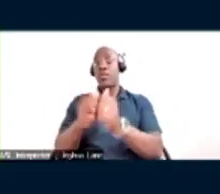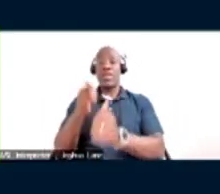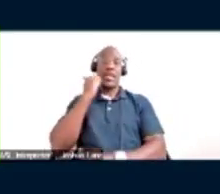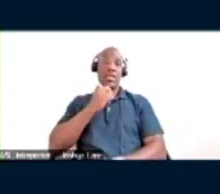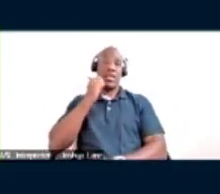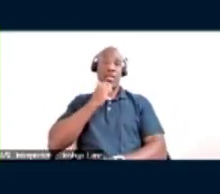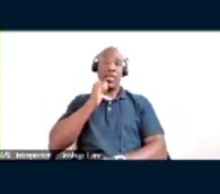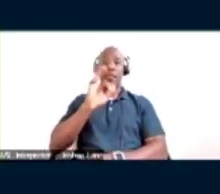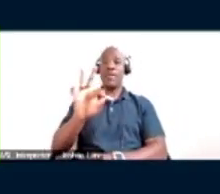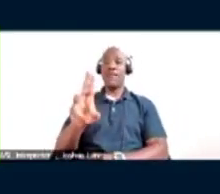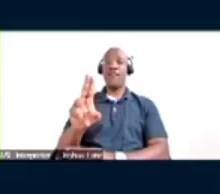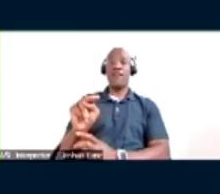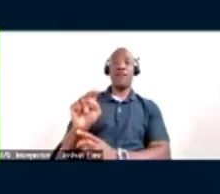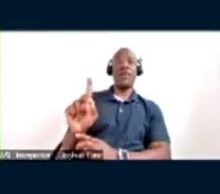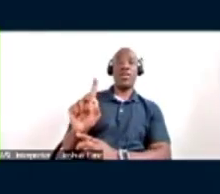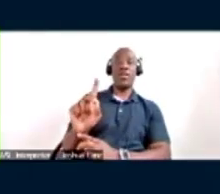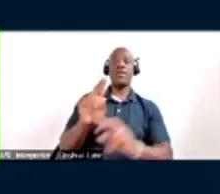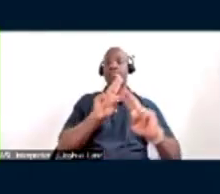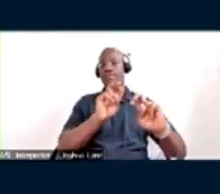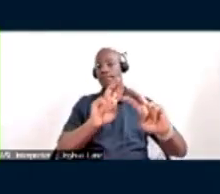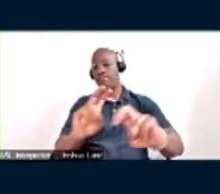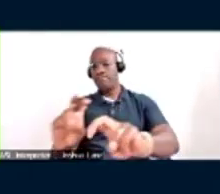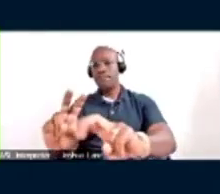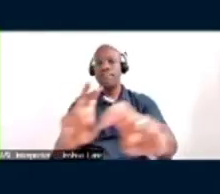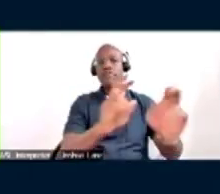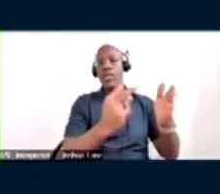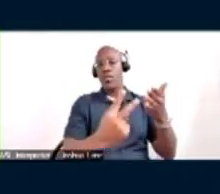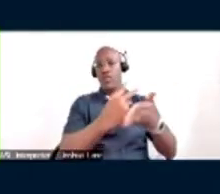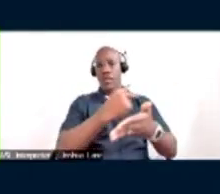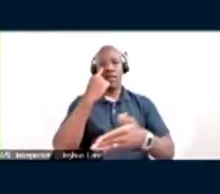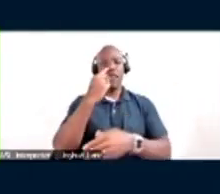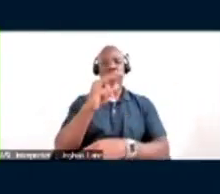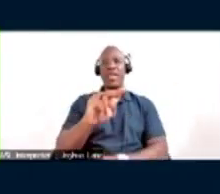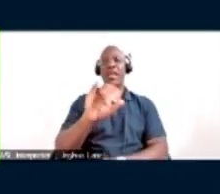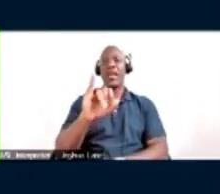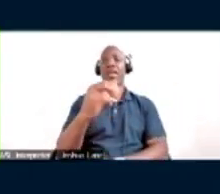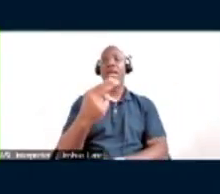looking at the review of the NIH Director's Transformative Research Awards.